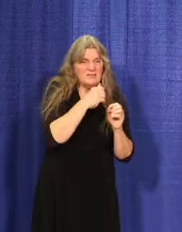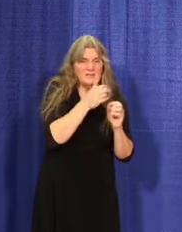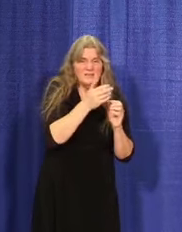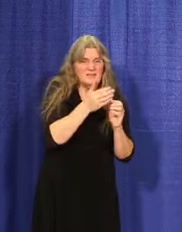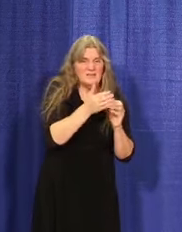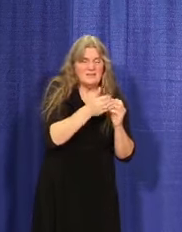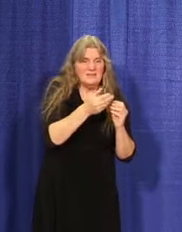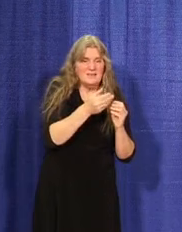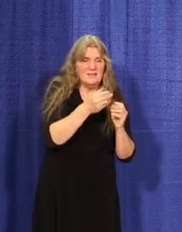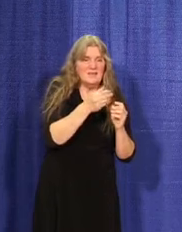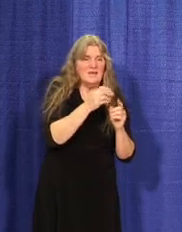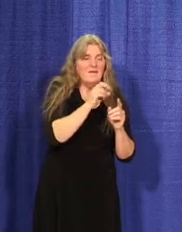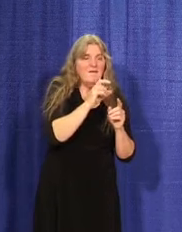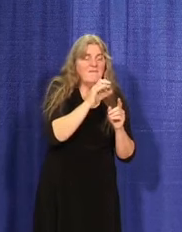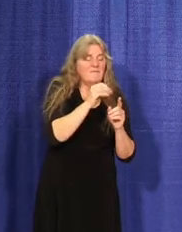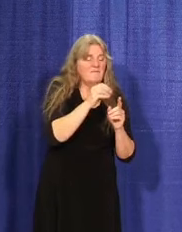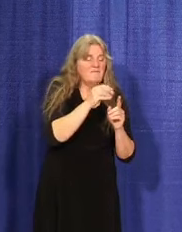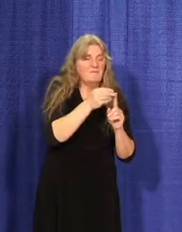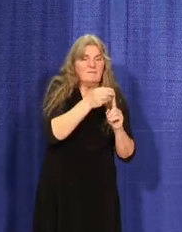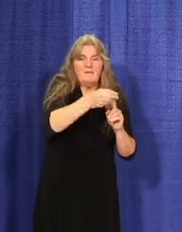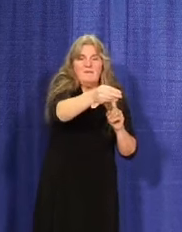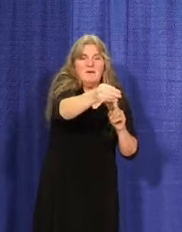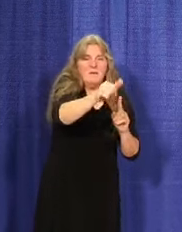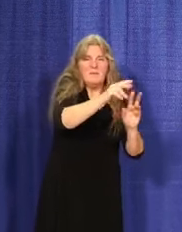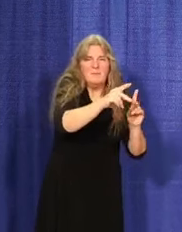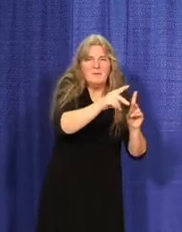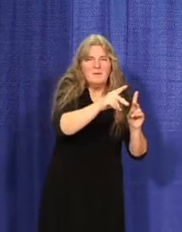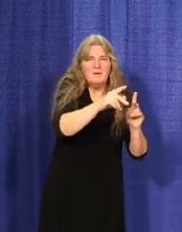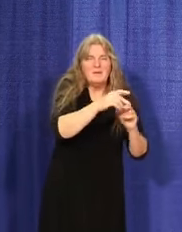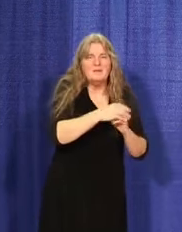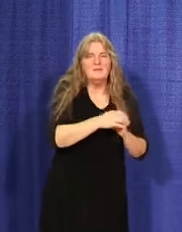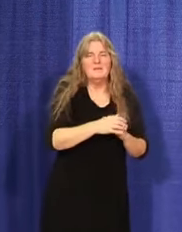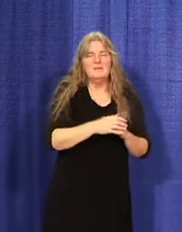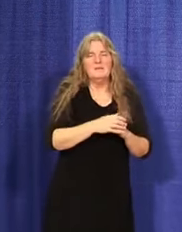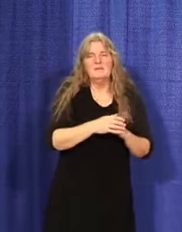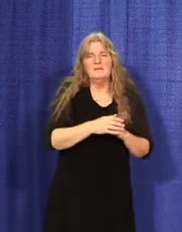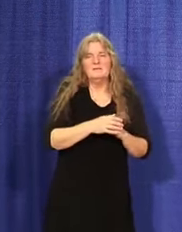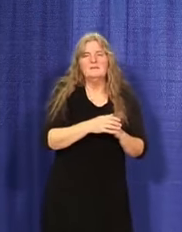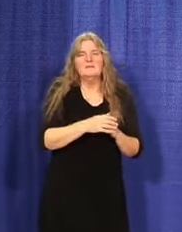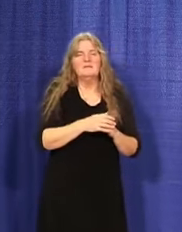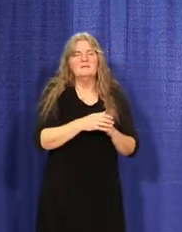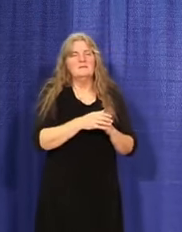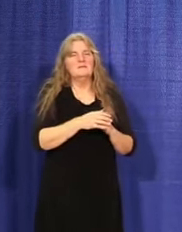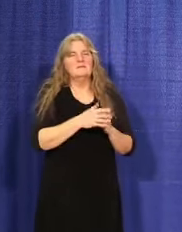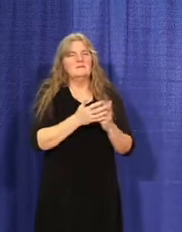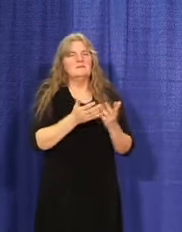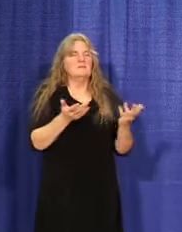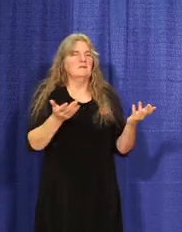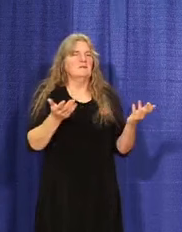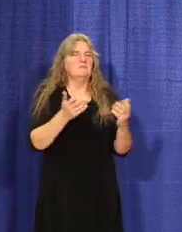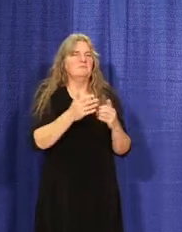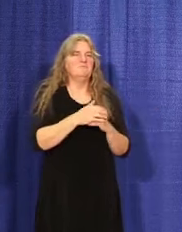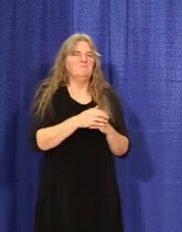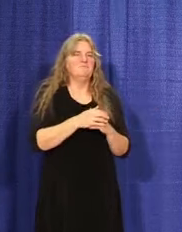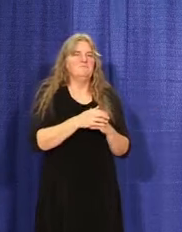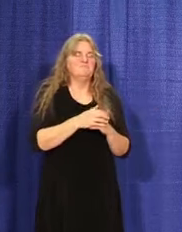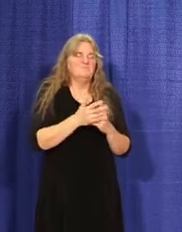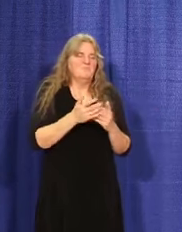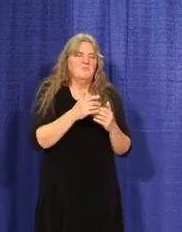individual interest, whether this represented old or previous infection or another virus.